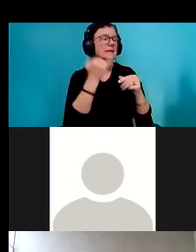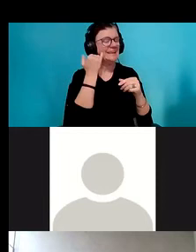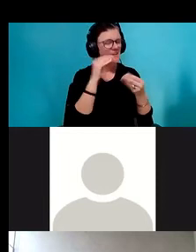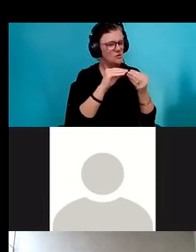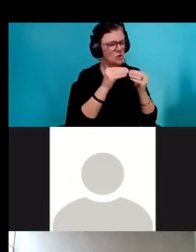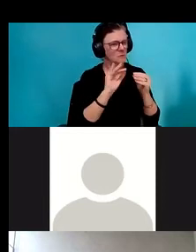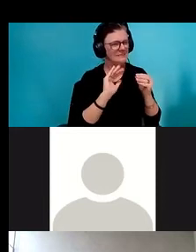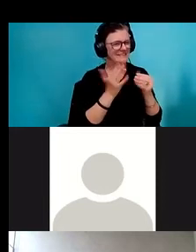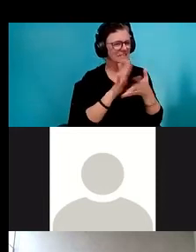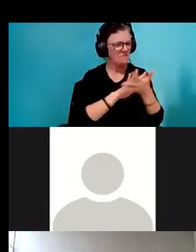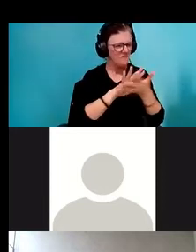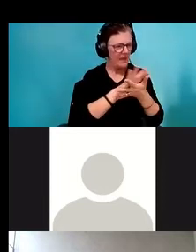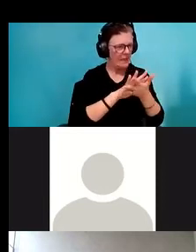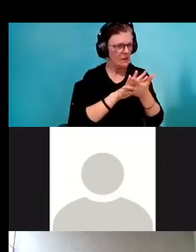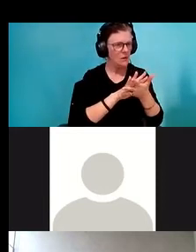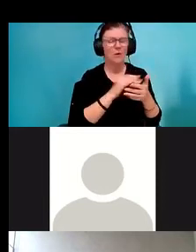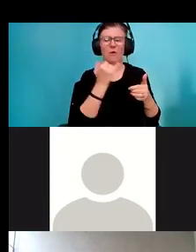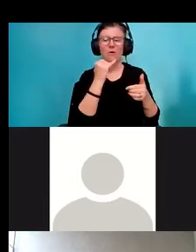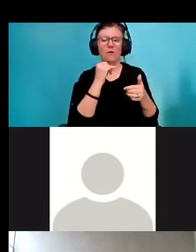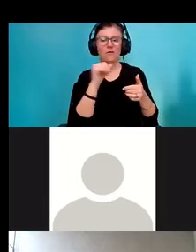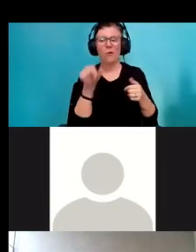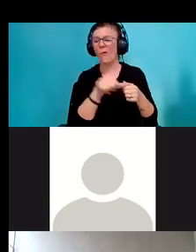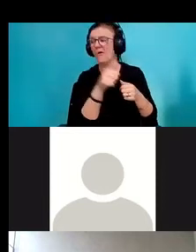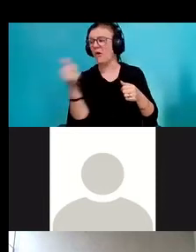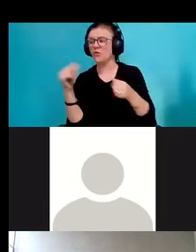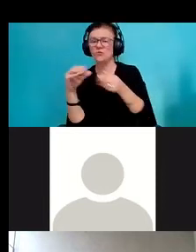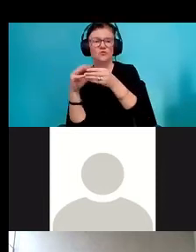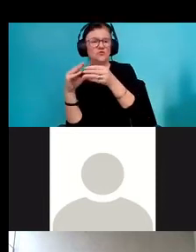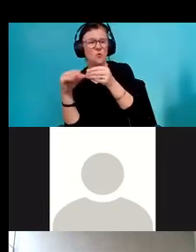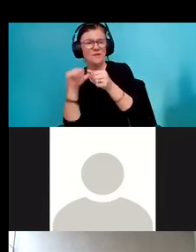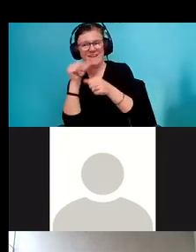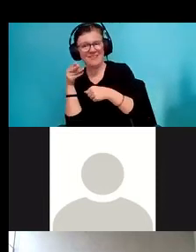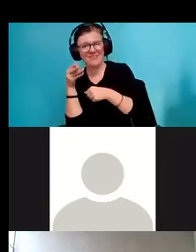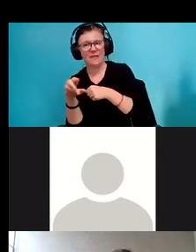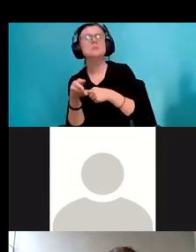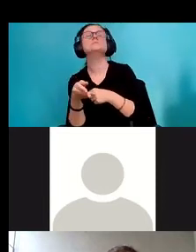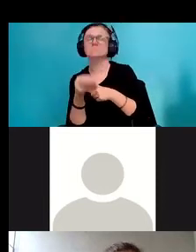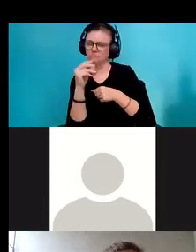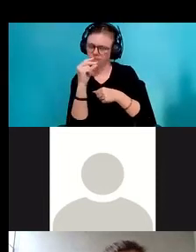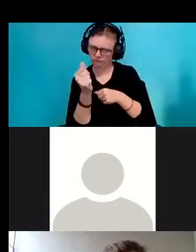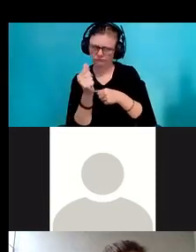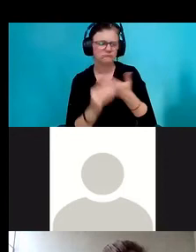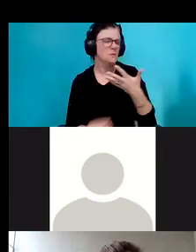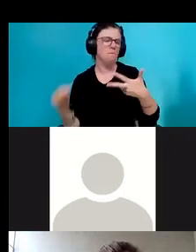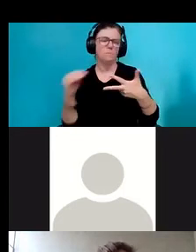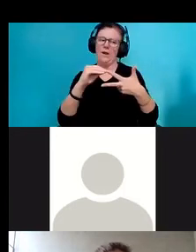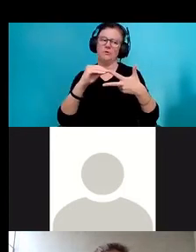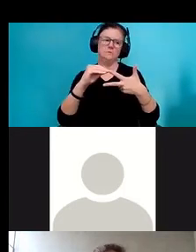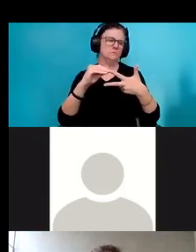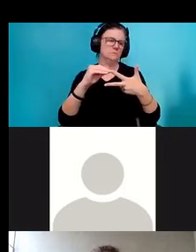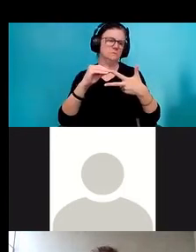or are not captured elsewhere on the form is exactly what you should prioritize above everything